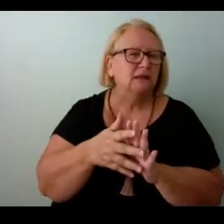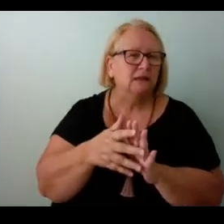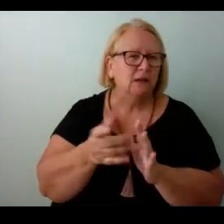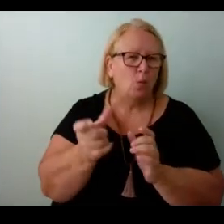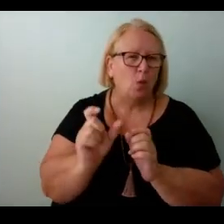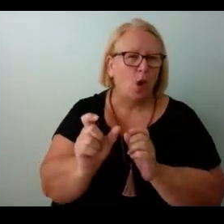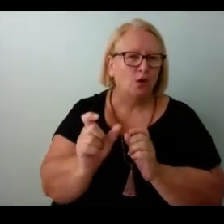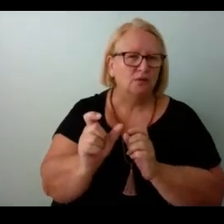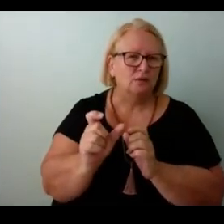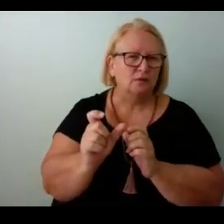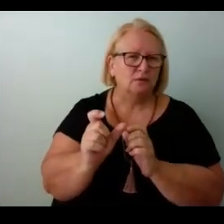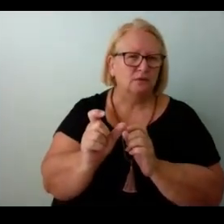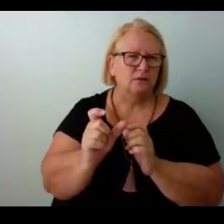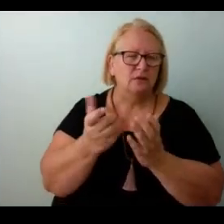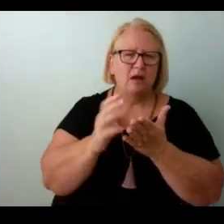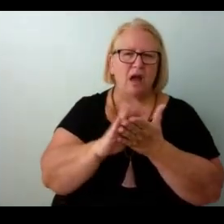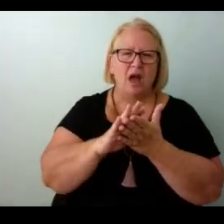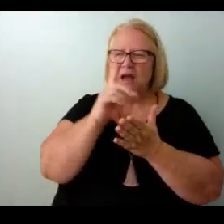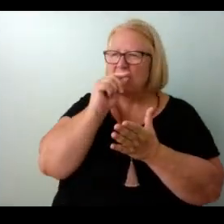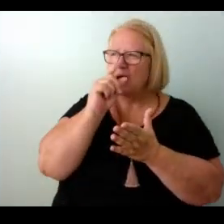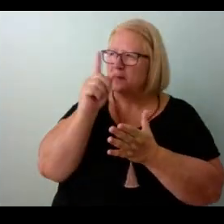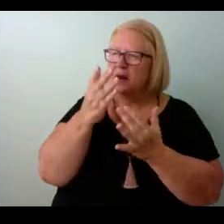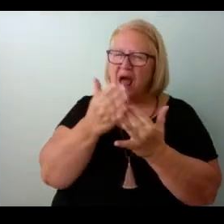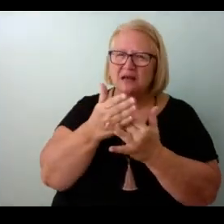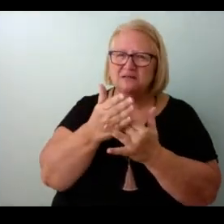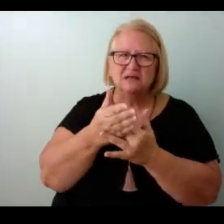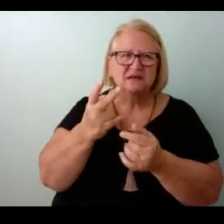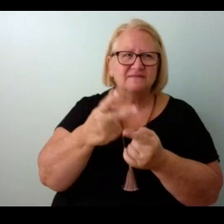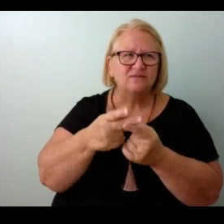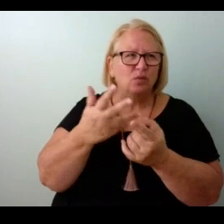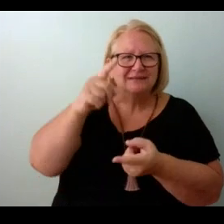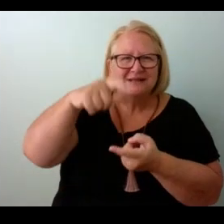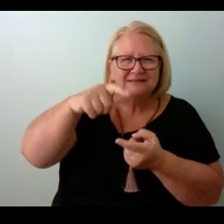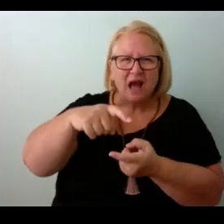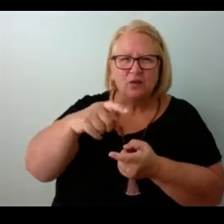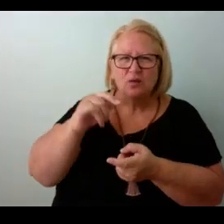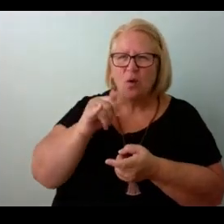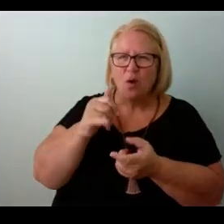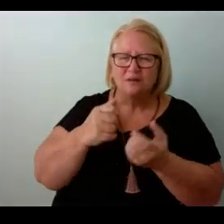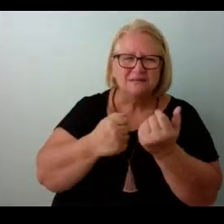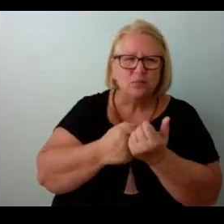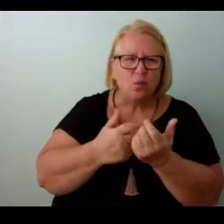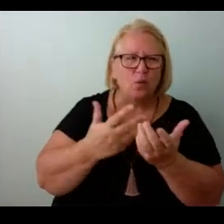can access discounts or get waived fees or have help on their bills? Yeah.